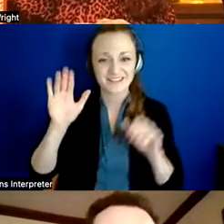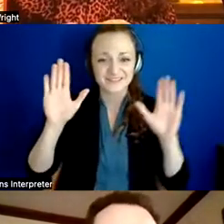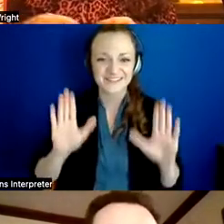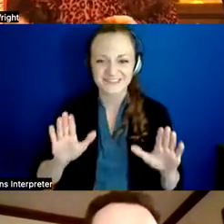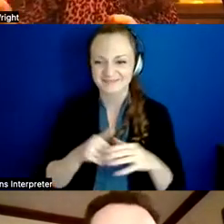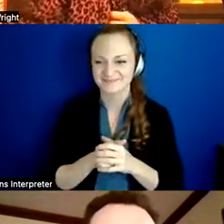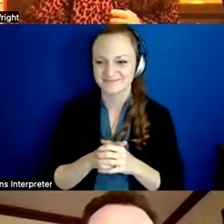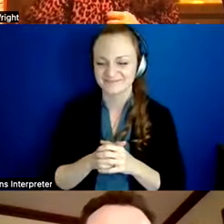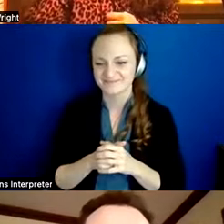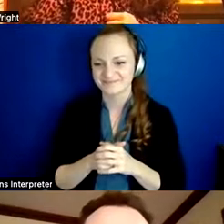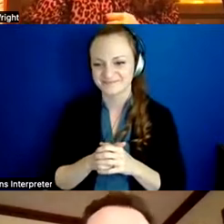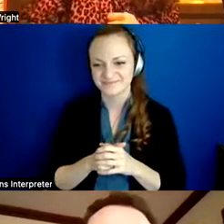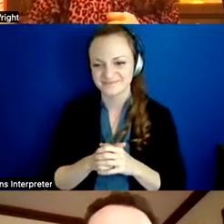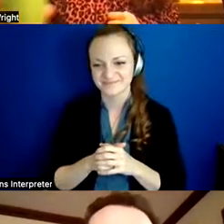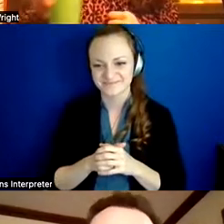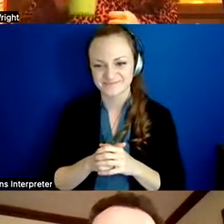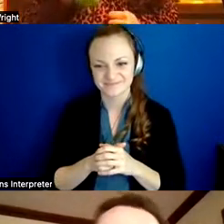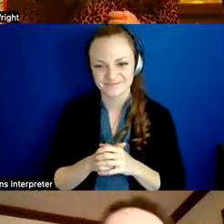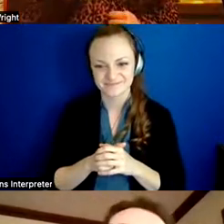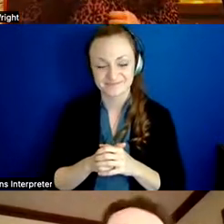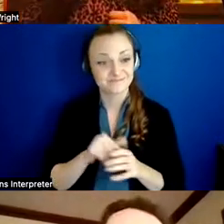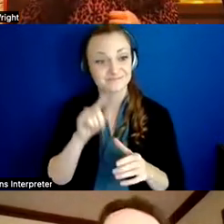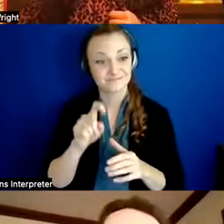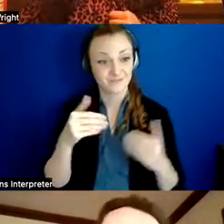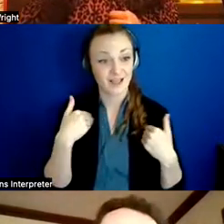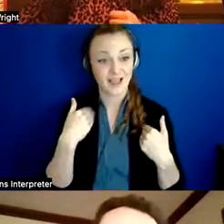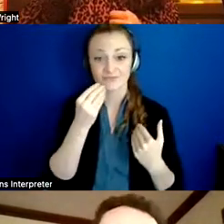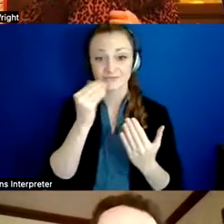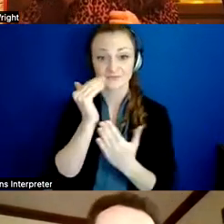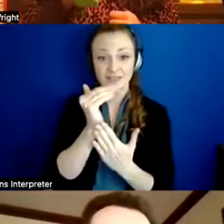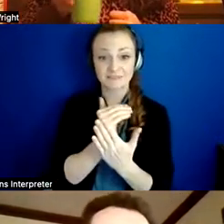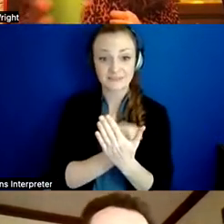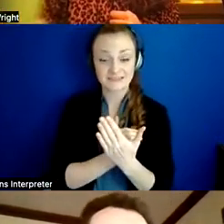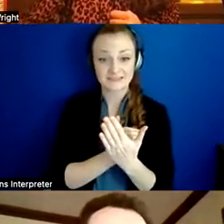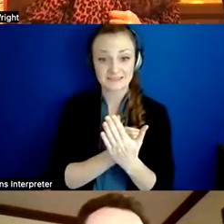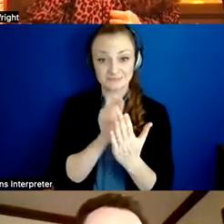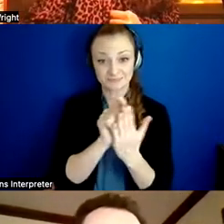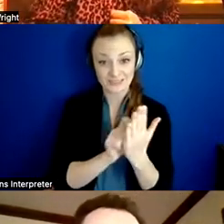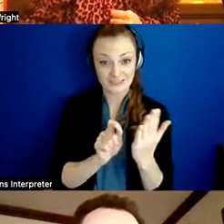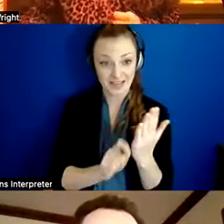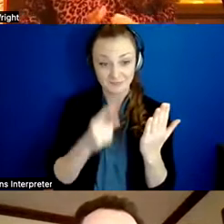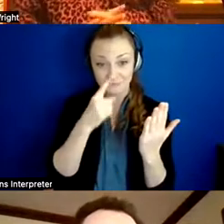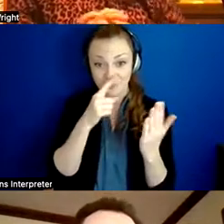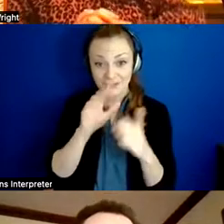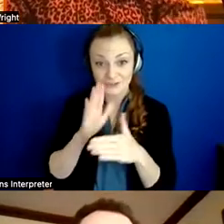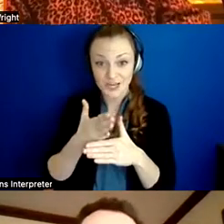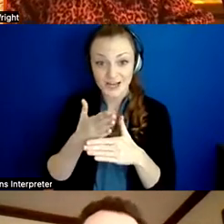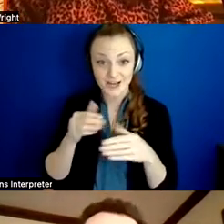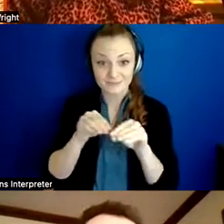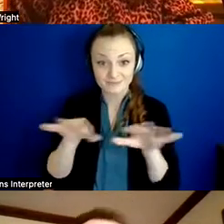19:33:30 Do you have recipes written down hello chair that's a phenomenal question.